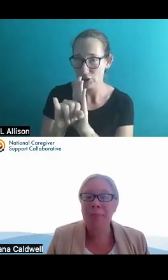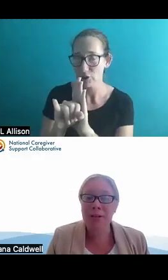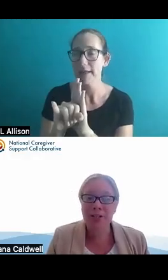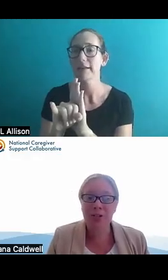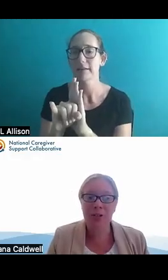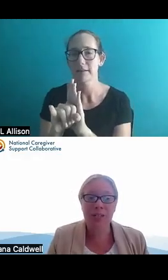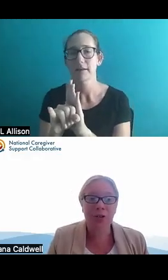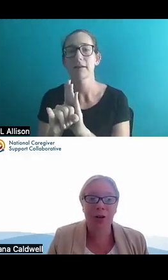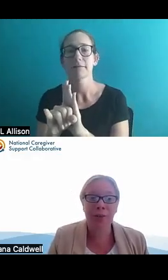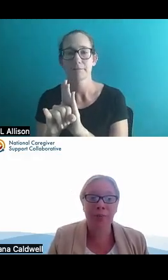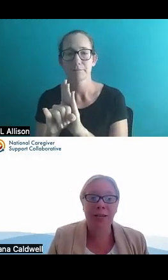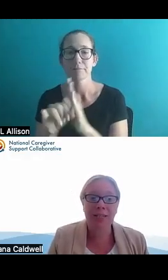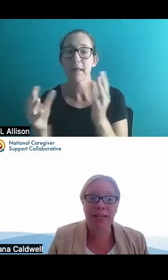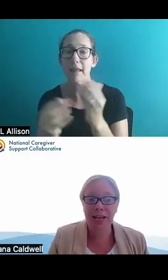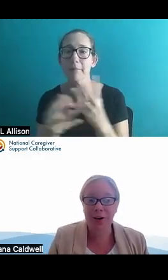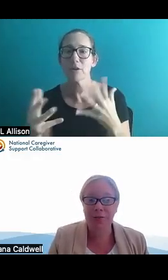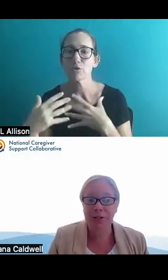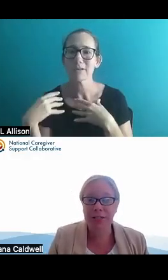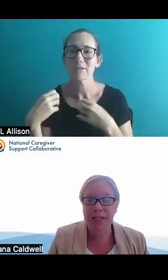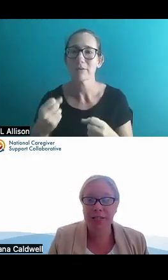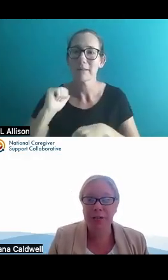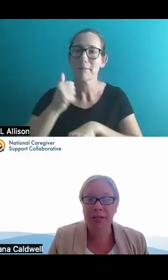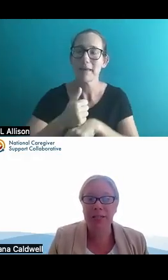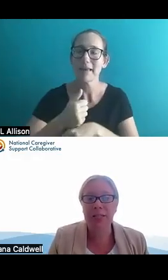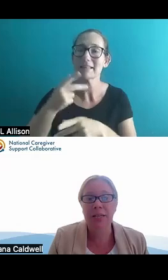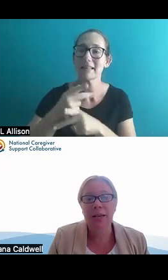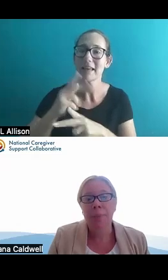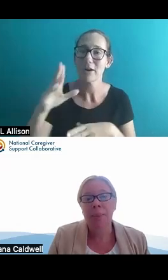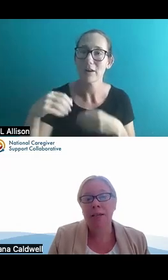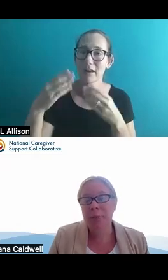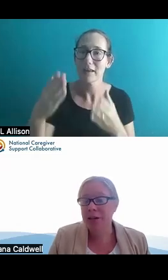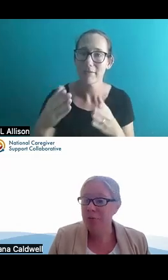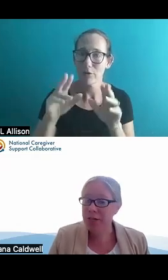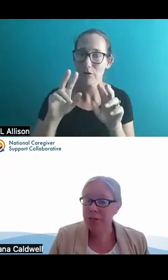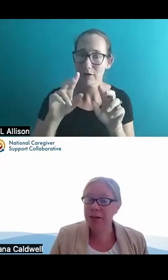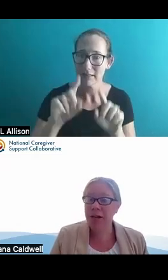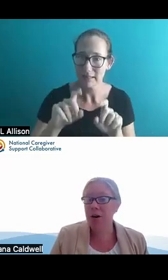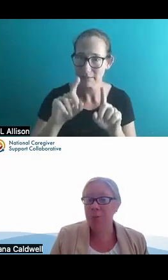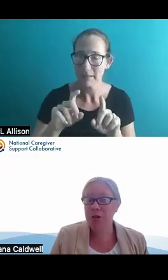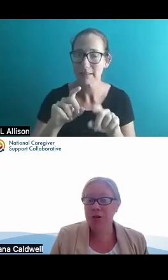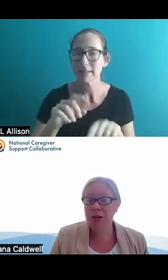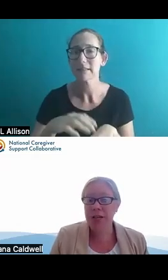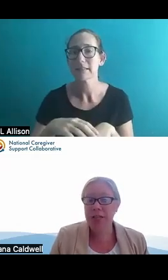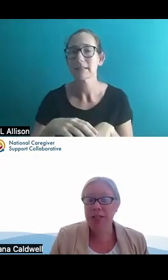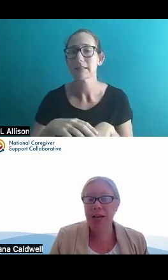administering strength-based caregiver assessments, expanding respite care opportunities,